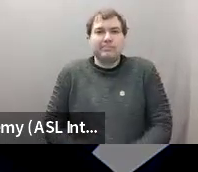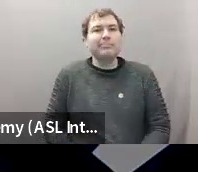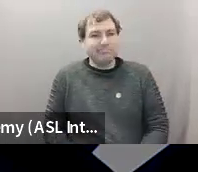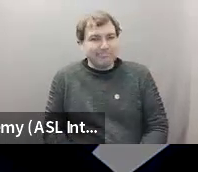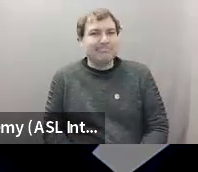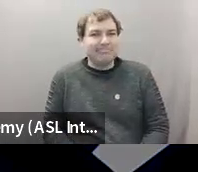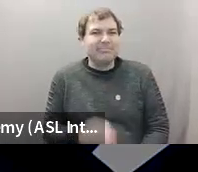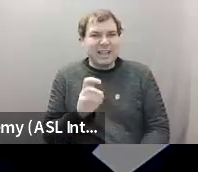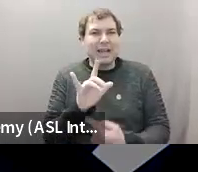Jen Hawkinson: And then I. Cassidy Thorne: And a book.